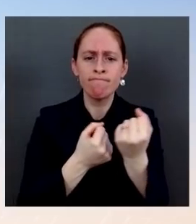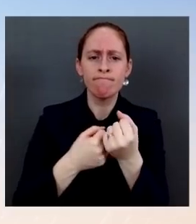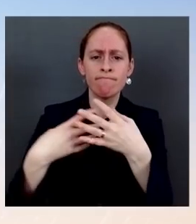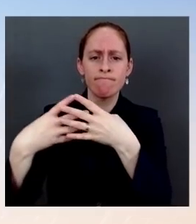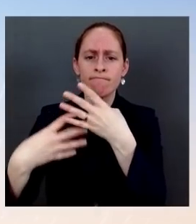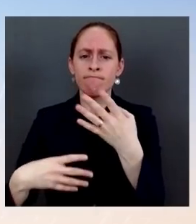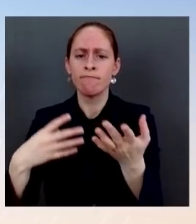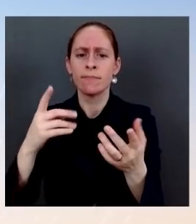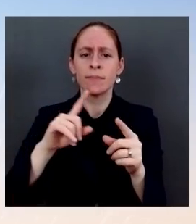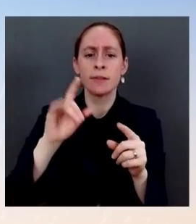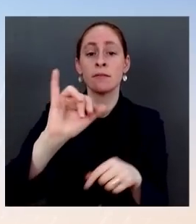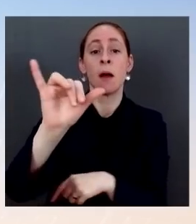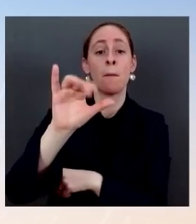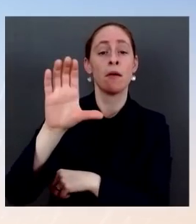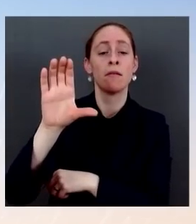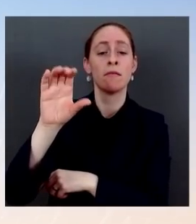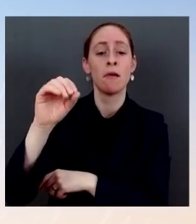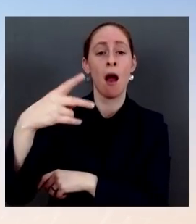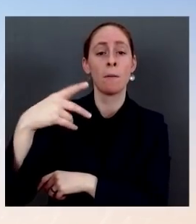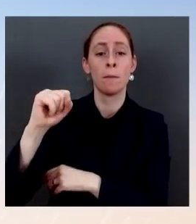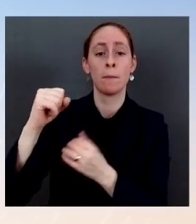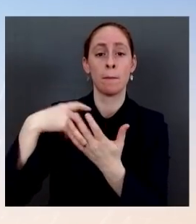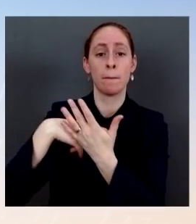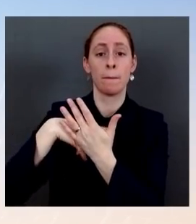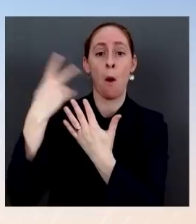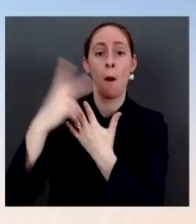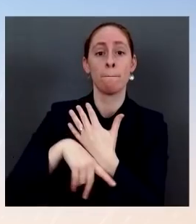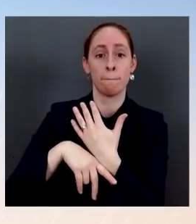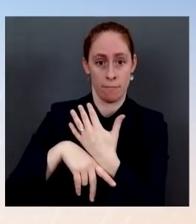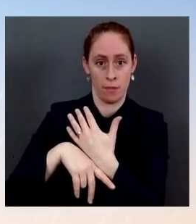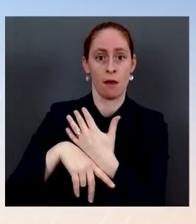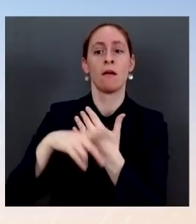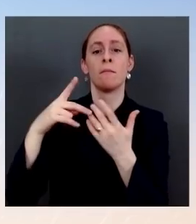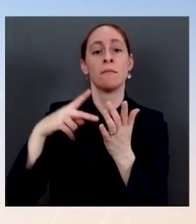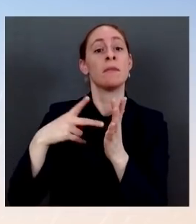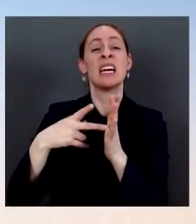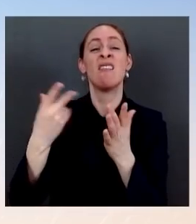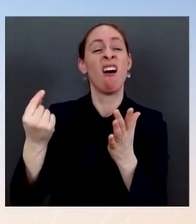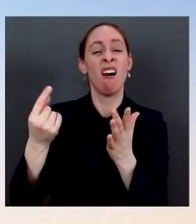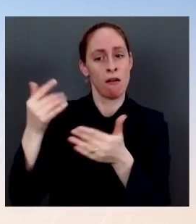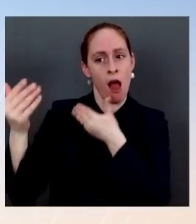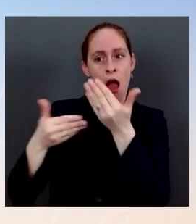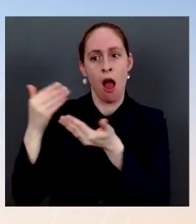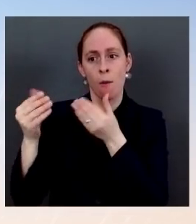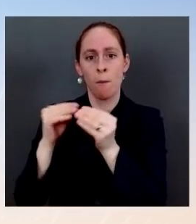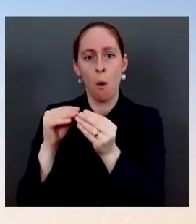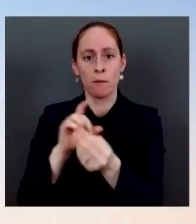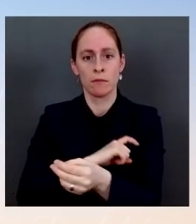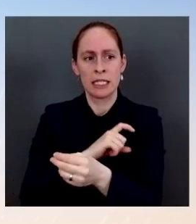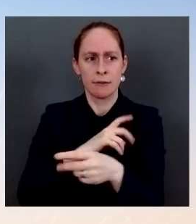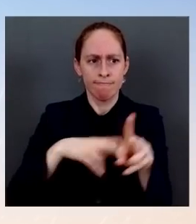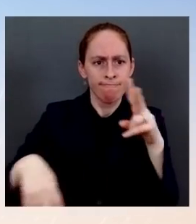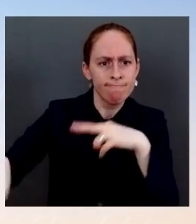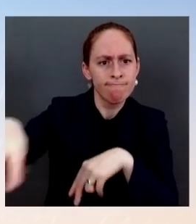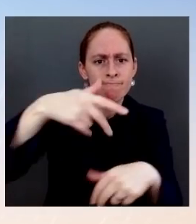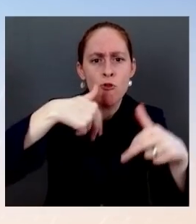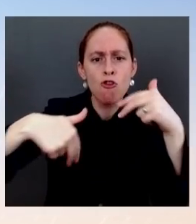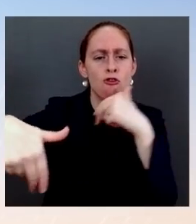And the President's proposal in his budget is to add almost $300 billion in funding for these programs, more than it was even under the last President.